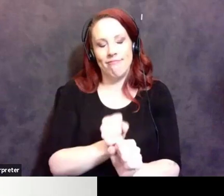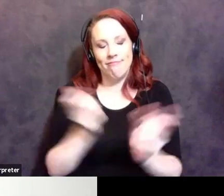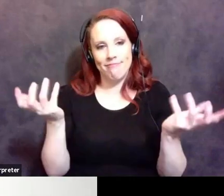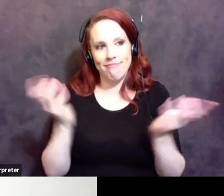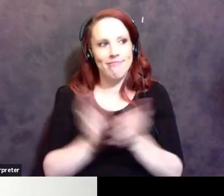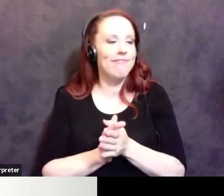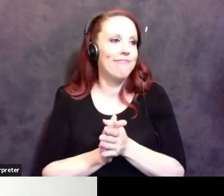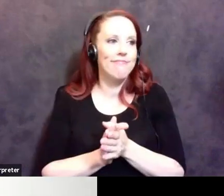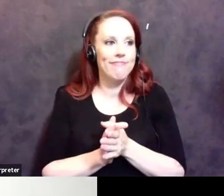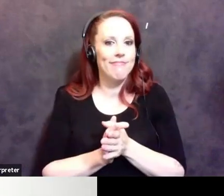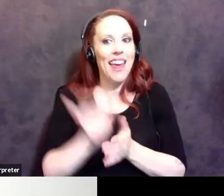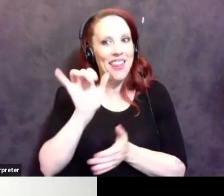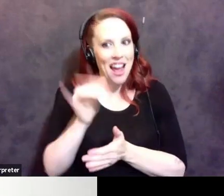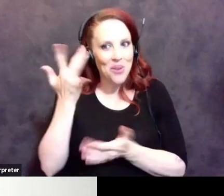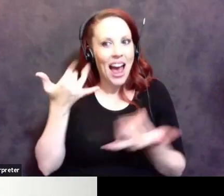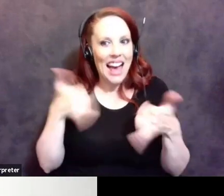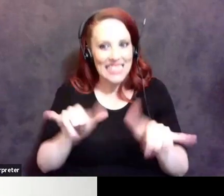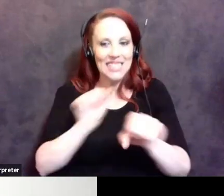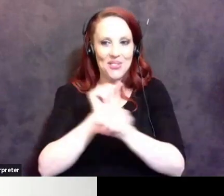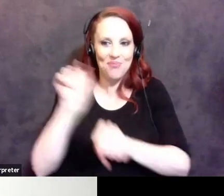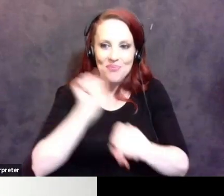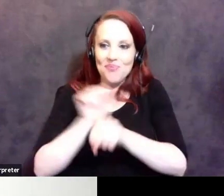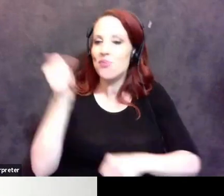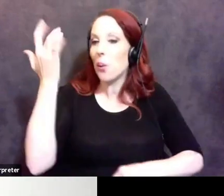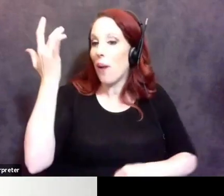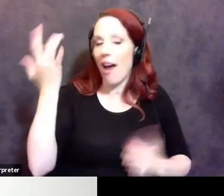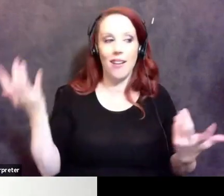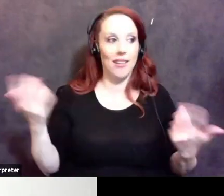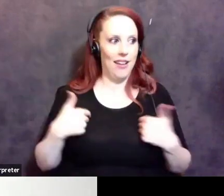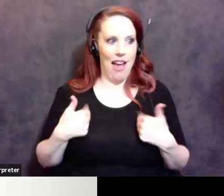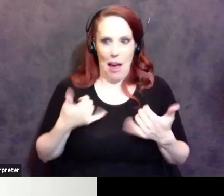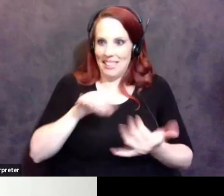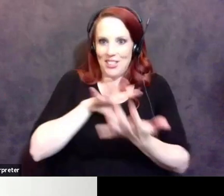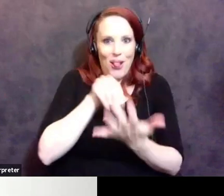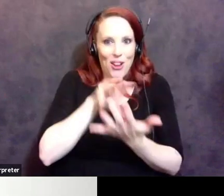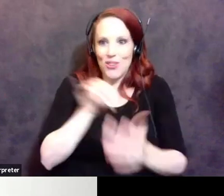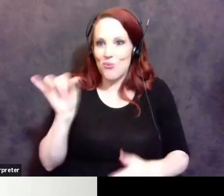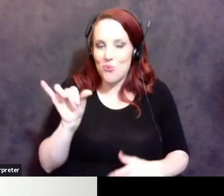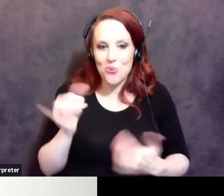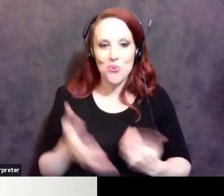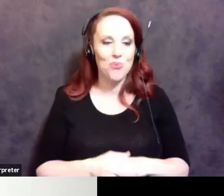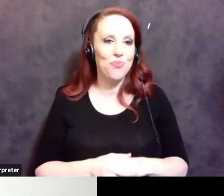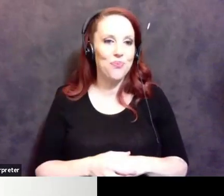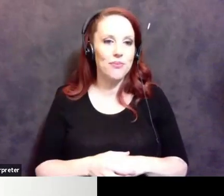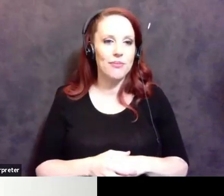I still do this work because I am still learning as well. I will share an anecdote where I